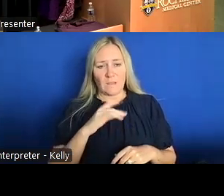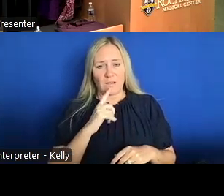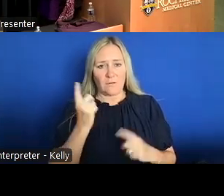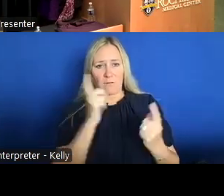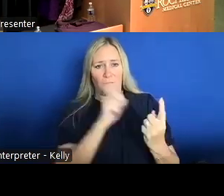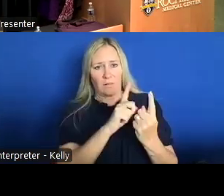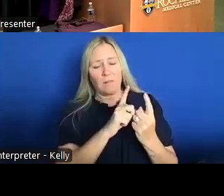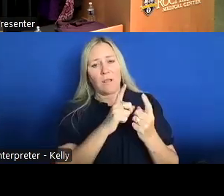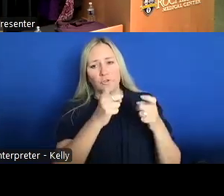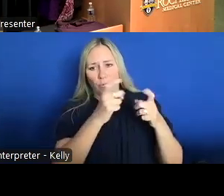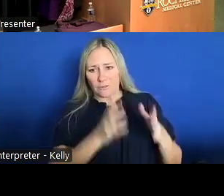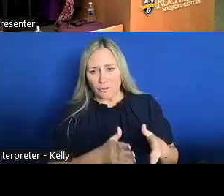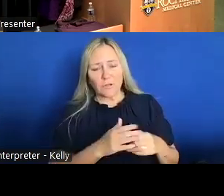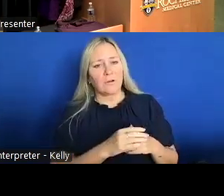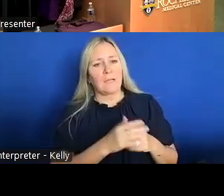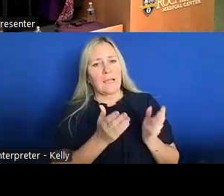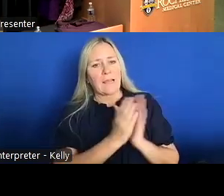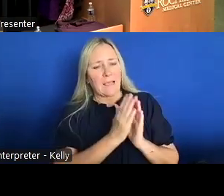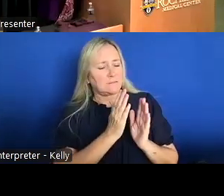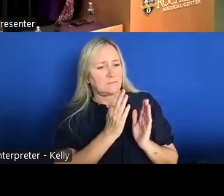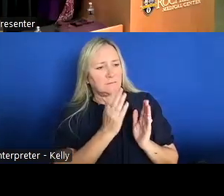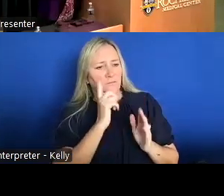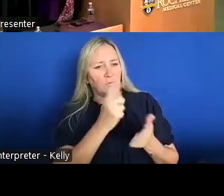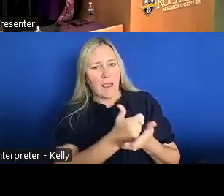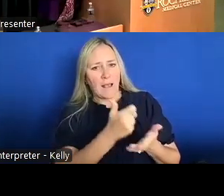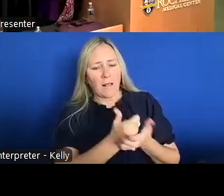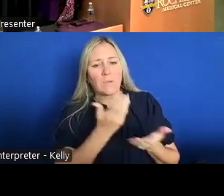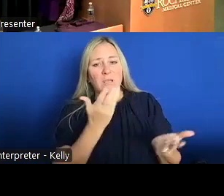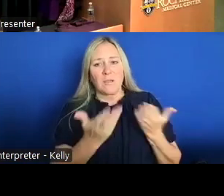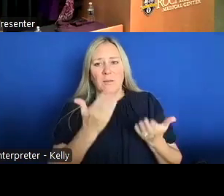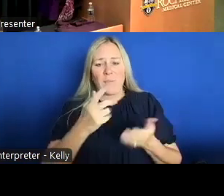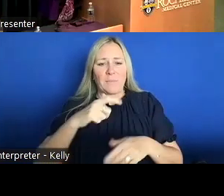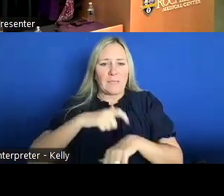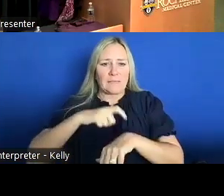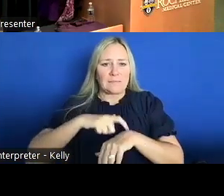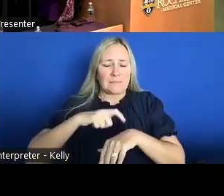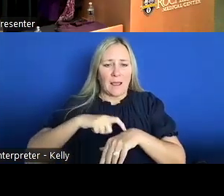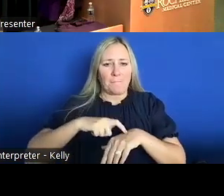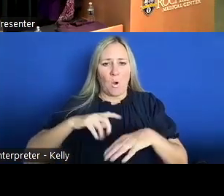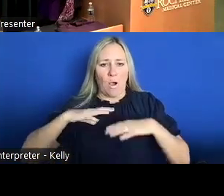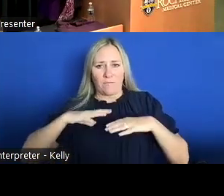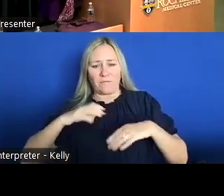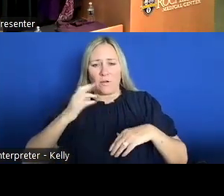like maybe get a time off on your own or go to a chapel uh or you could maybe meet with a chap